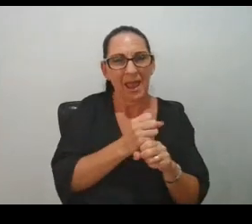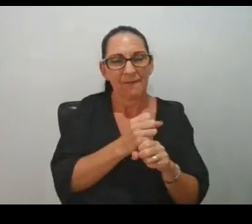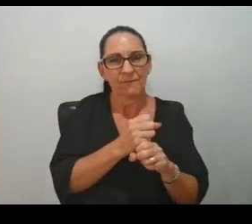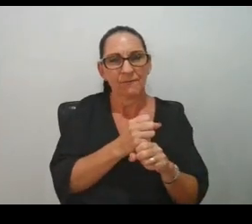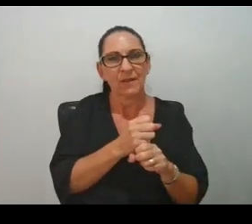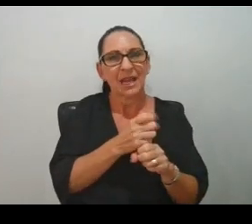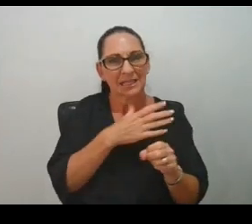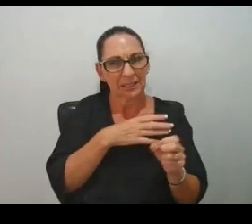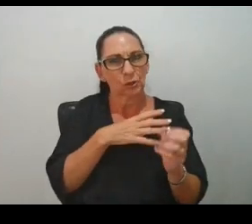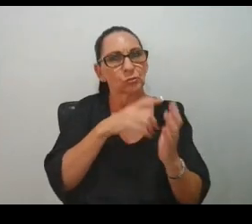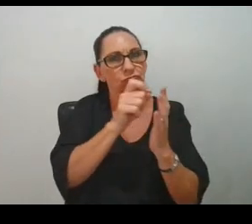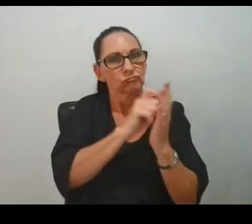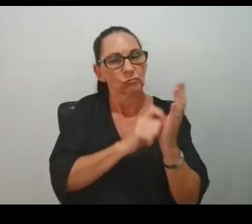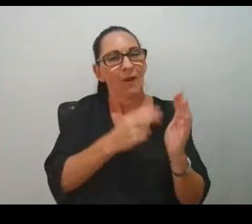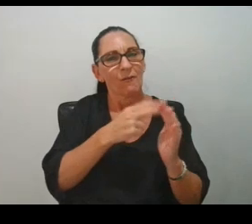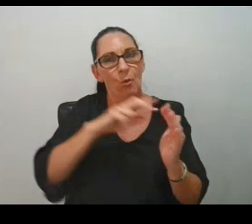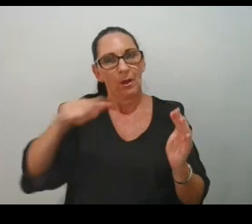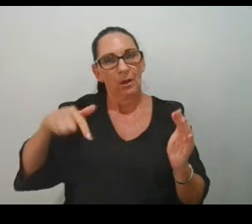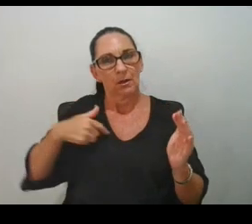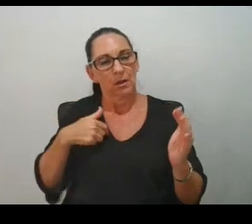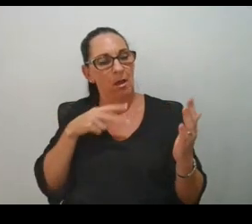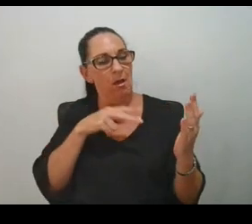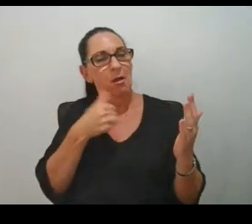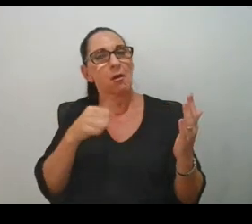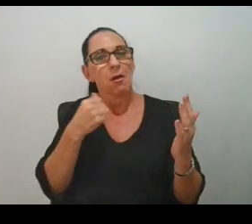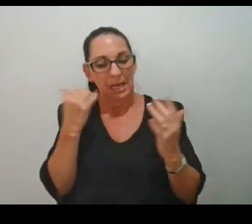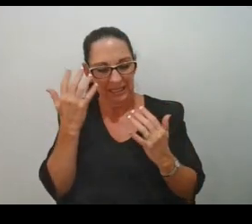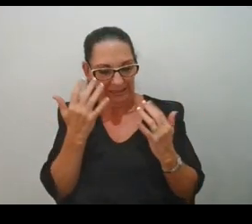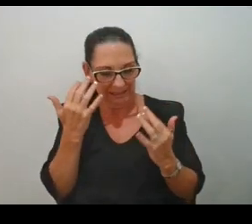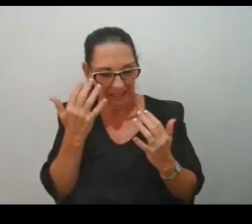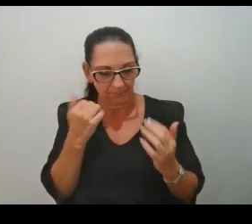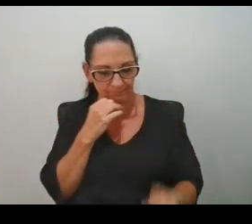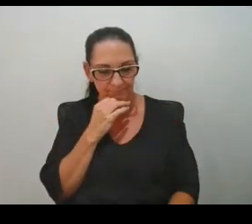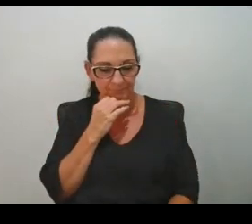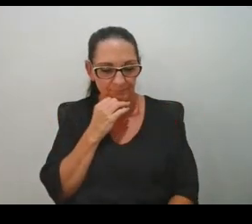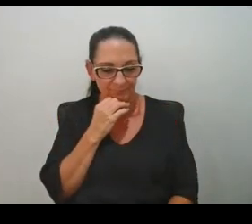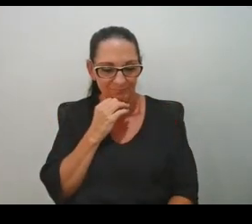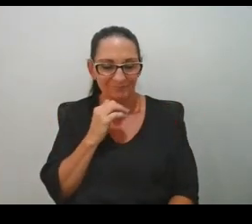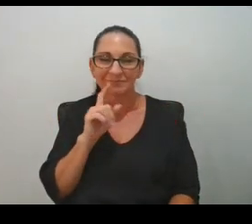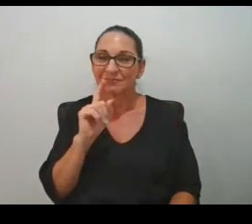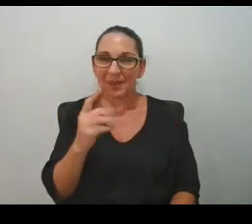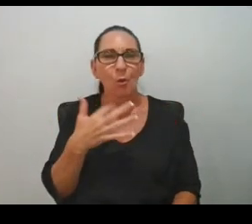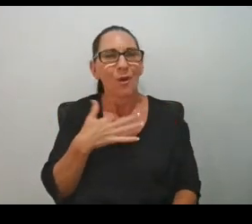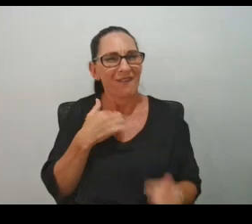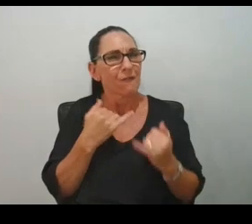when we're doing the assessment uh but again we have very strict criteria about those and again